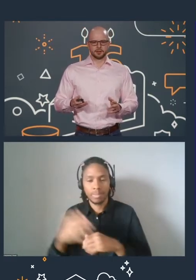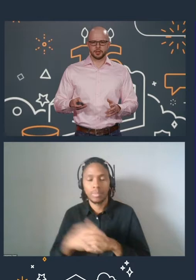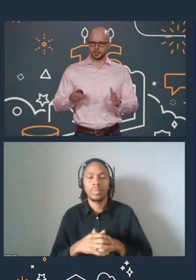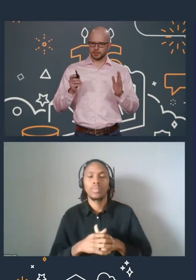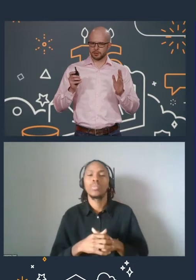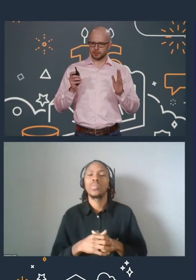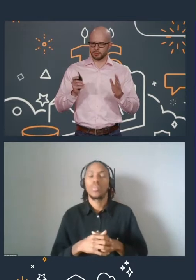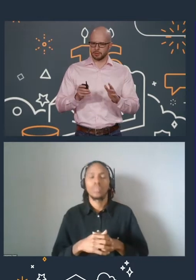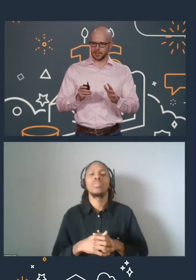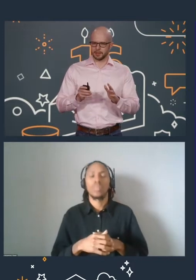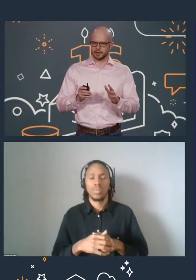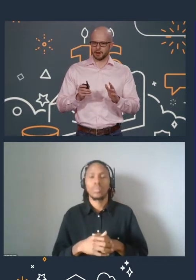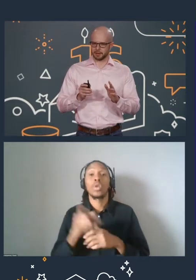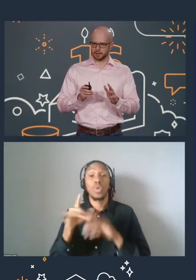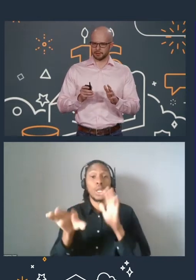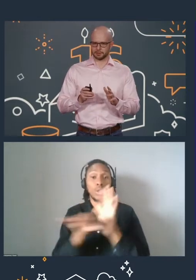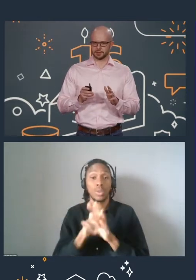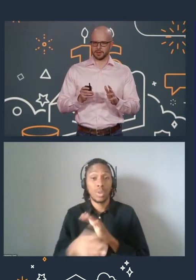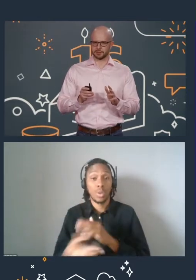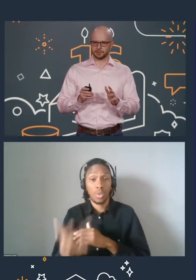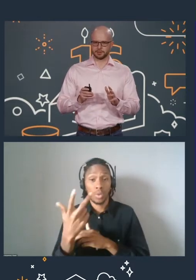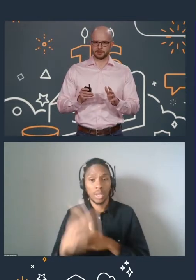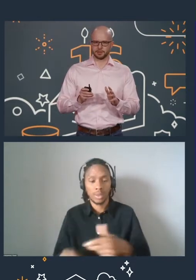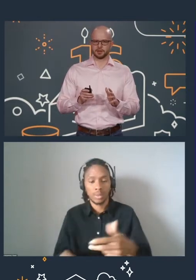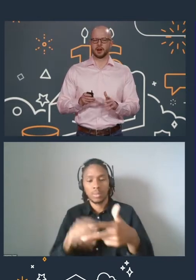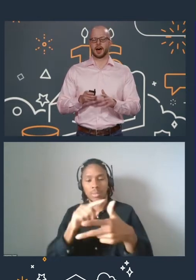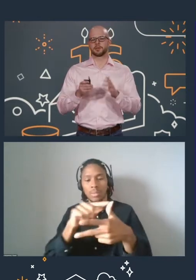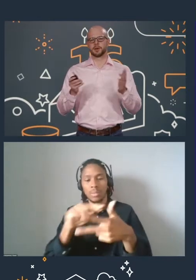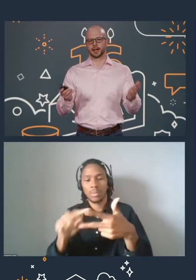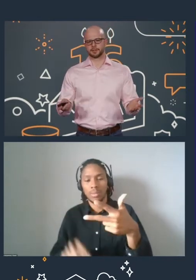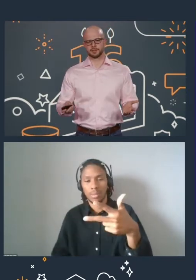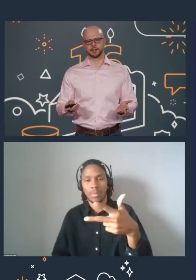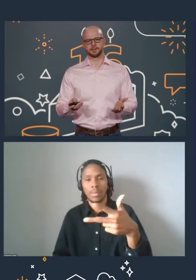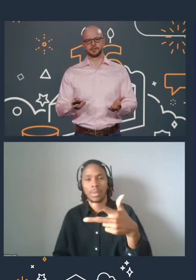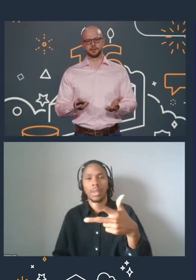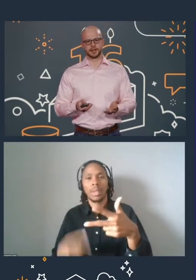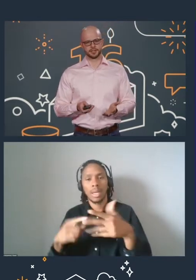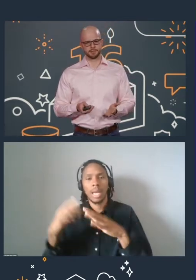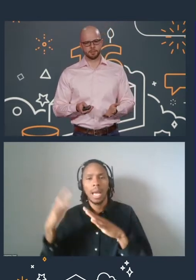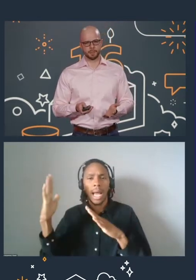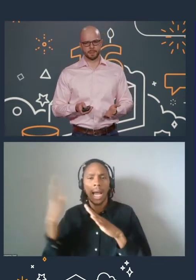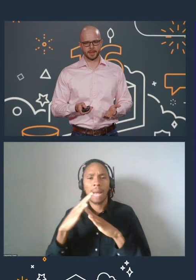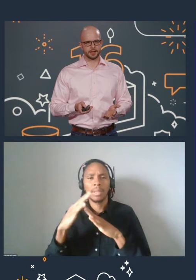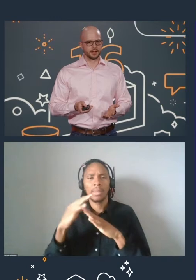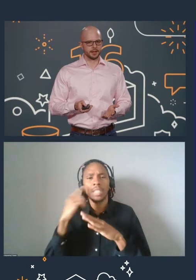So you can choose from three archival storage classes that are optimized for different duration.